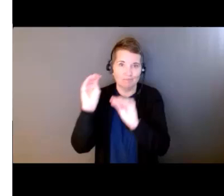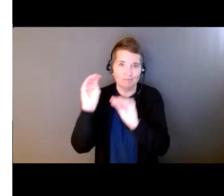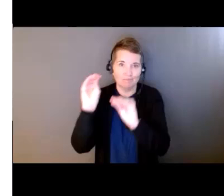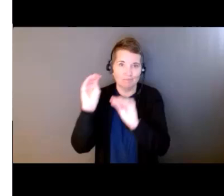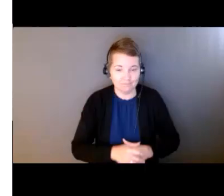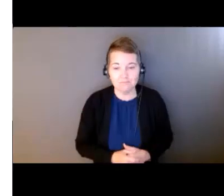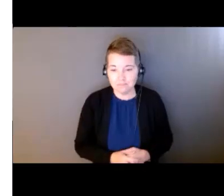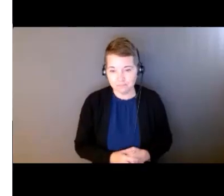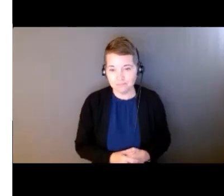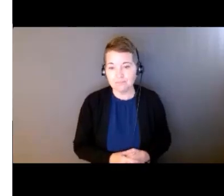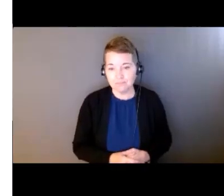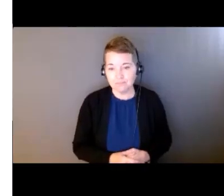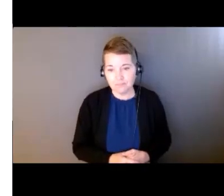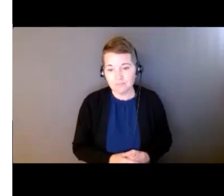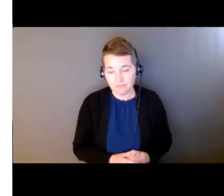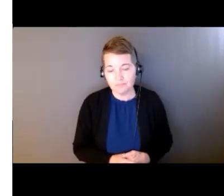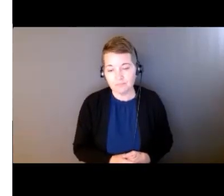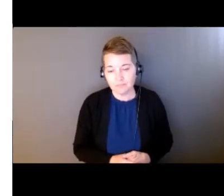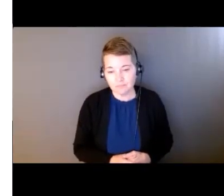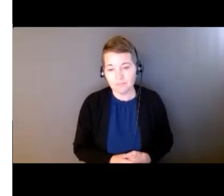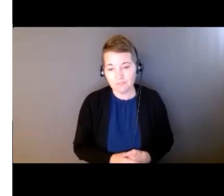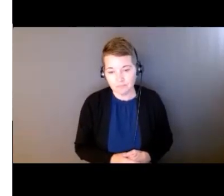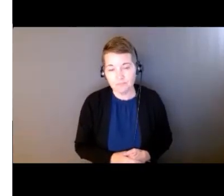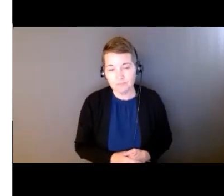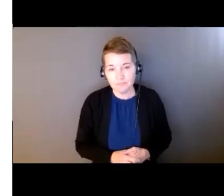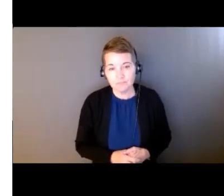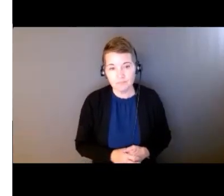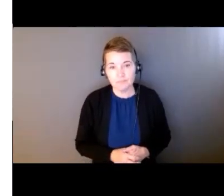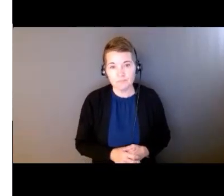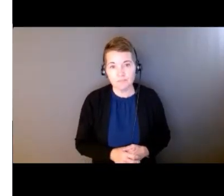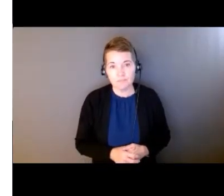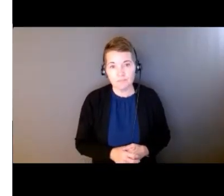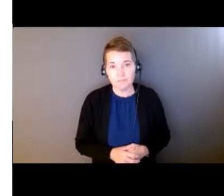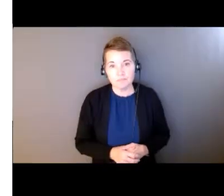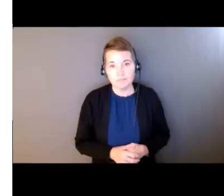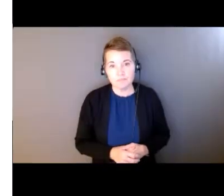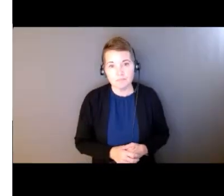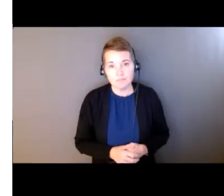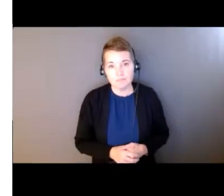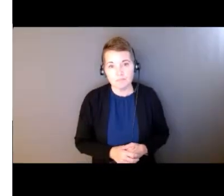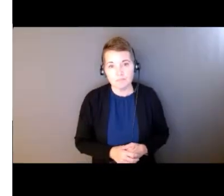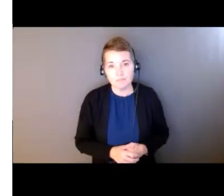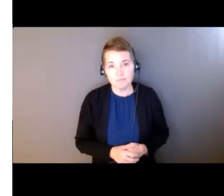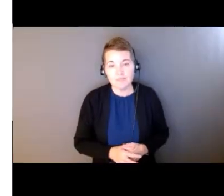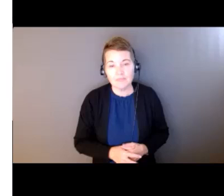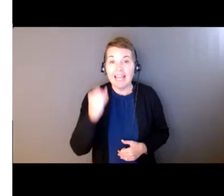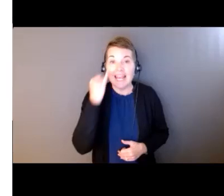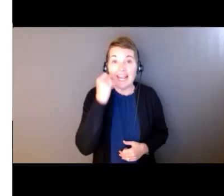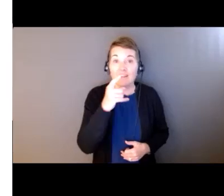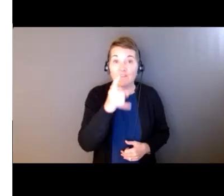Applicants responding no will just simply to move on with their application to the next steps.